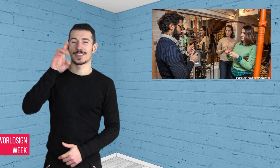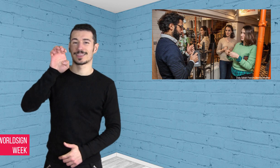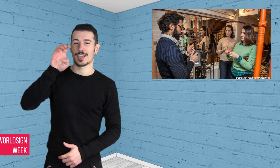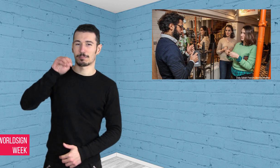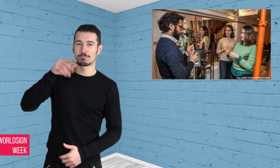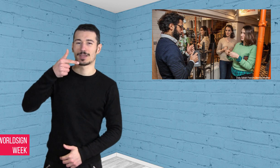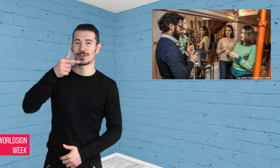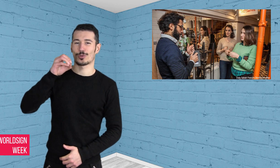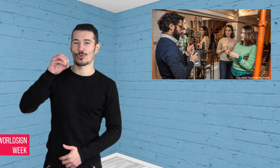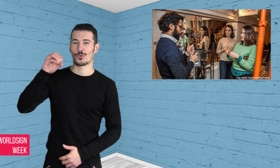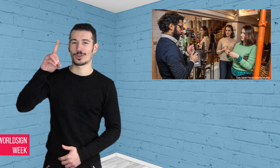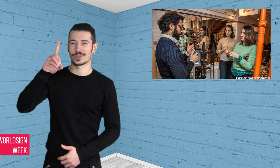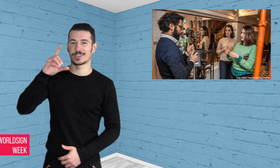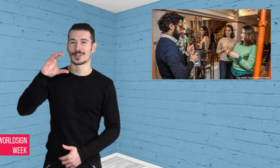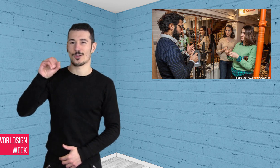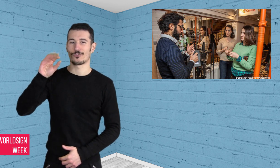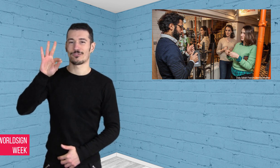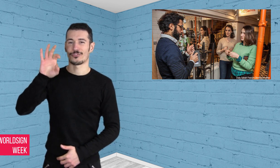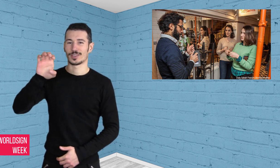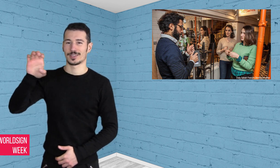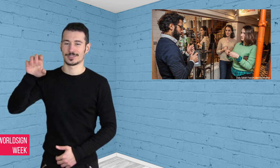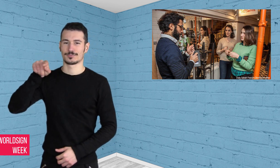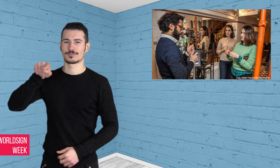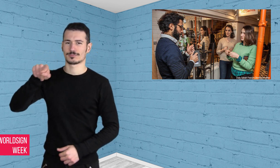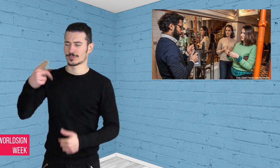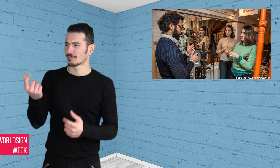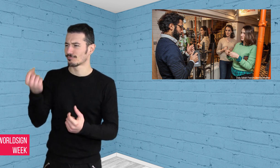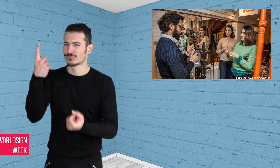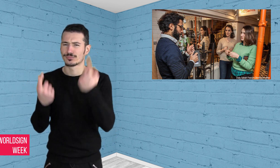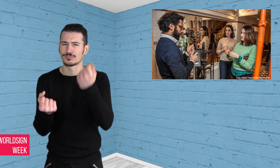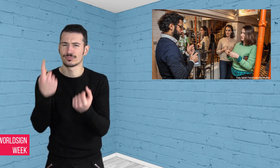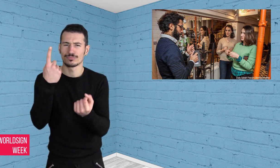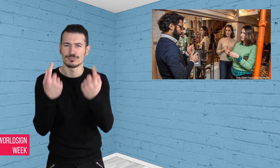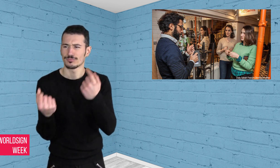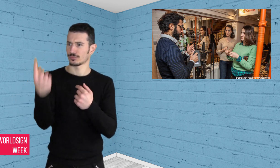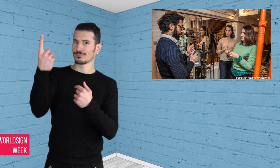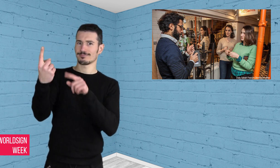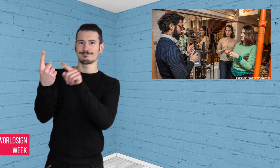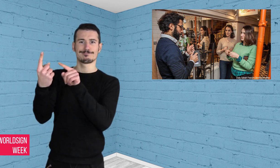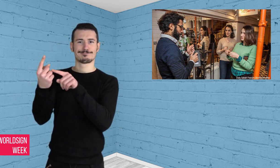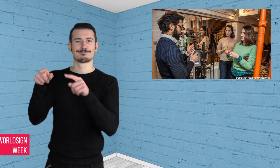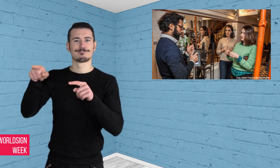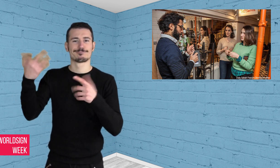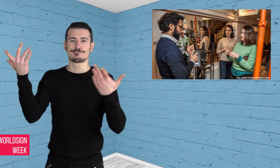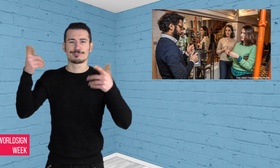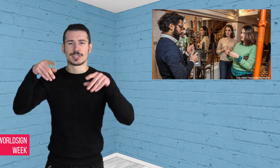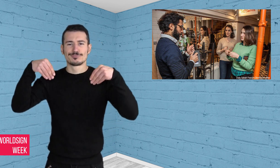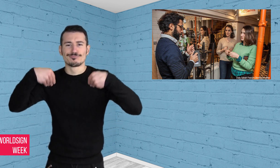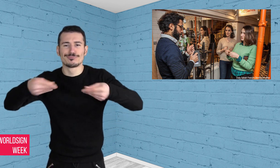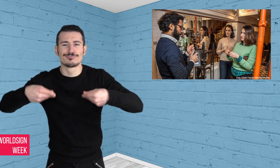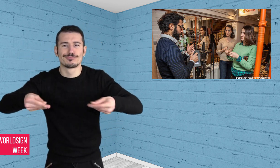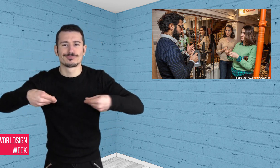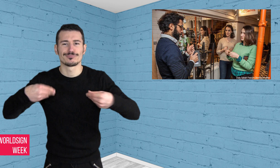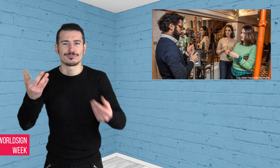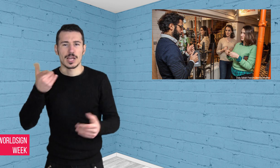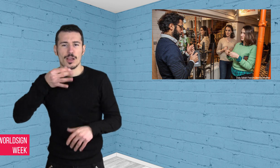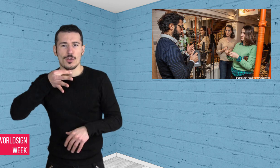Alessio: “Demgoodcoffee” is a third-wave coffee cafe located in Istanbul, Turkey.